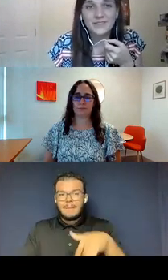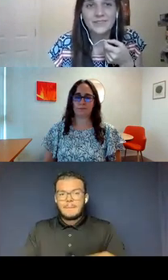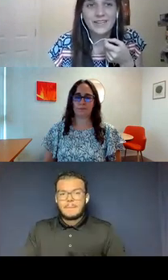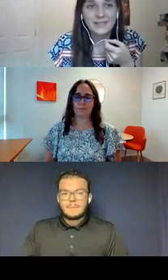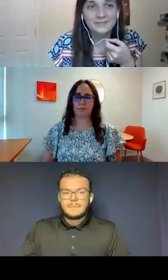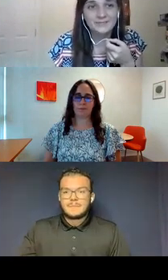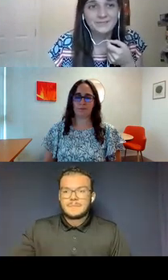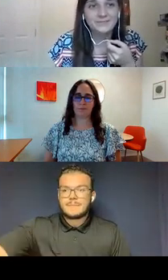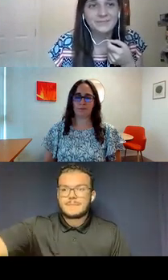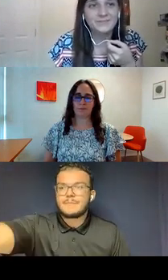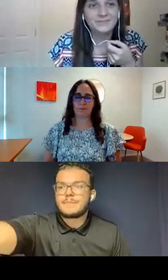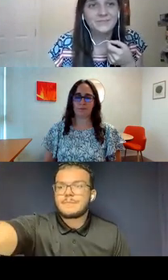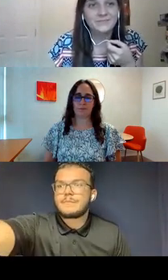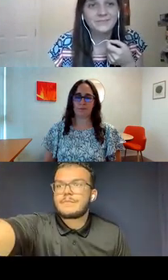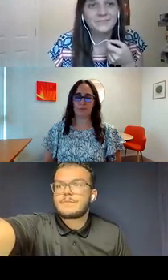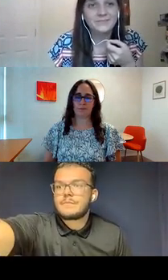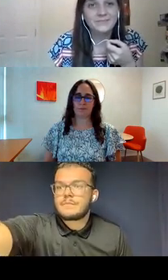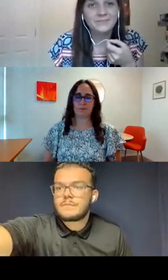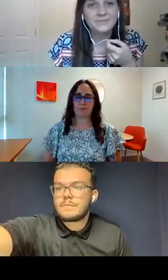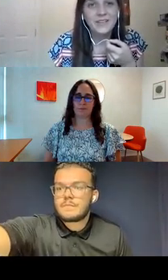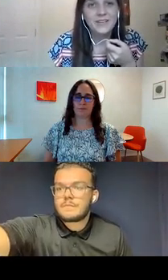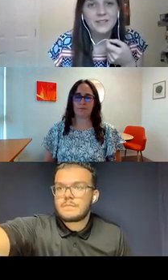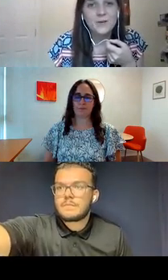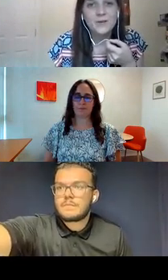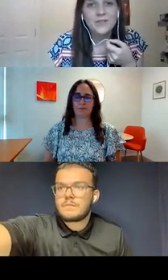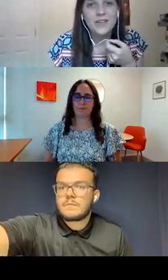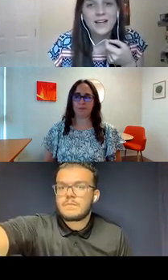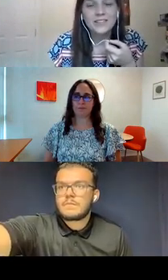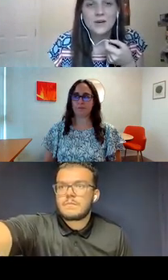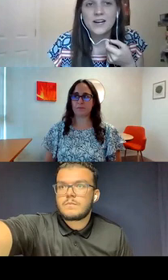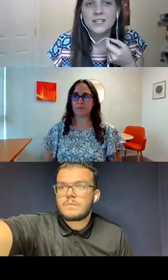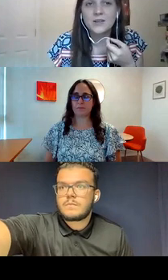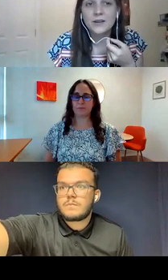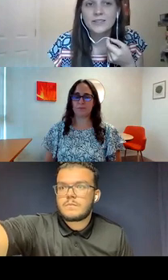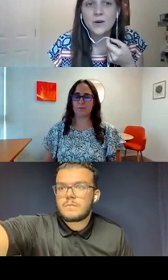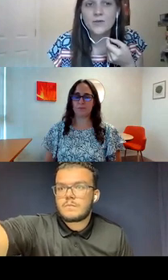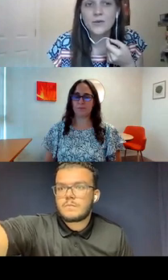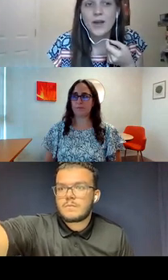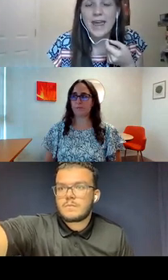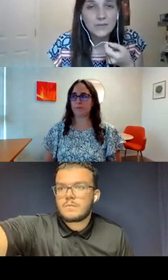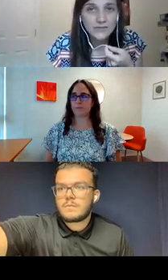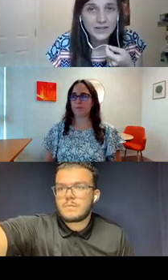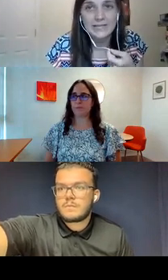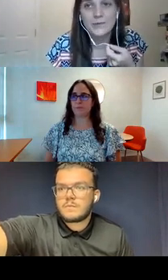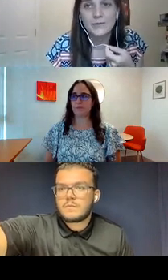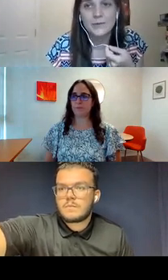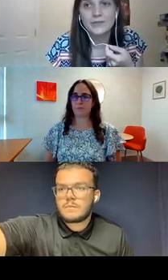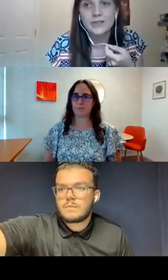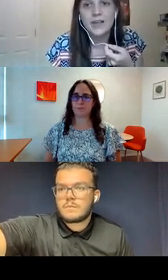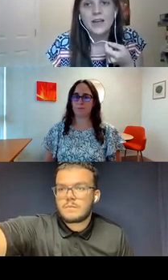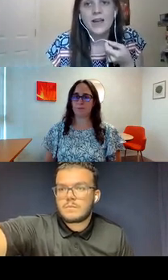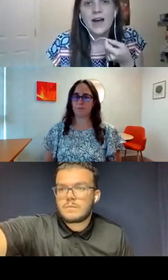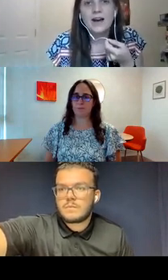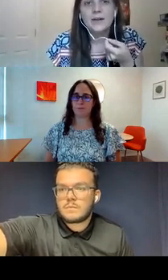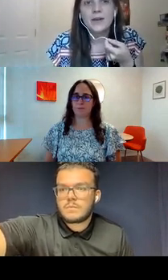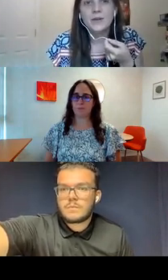OK. So the next thing we're going to do is go through a handful of examples.